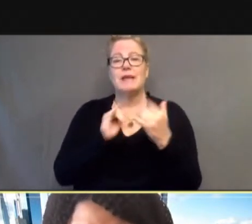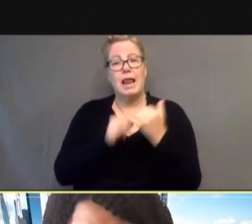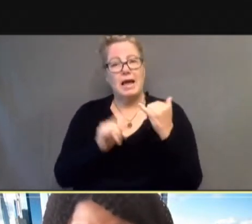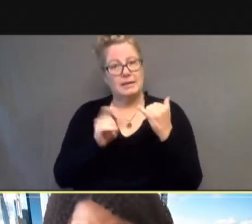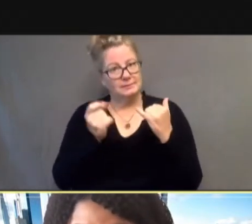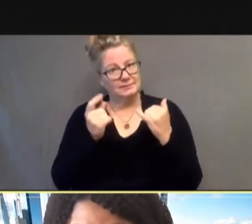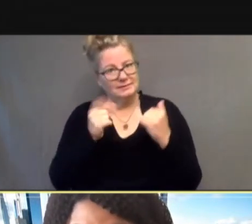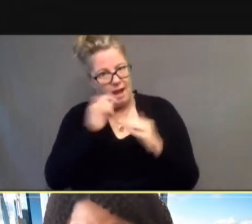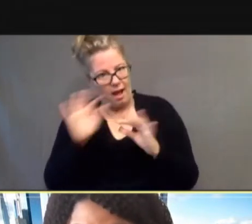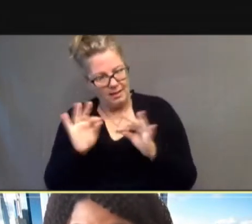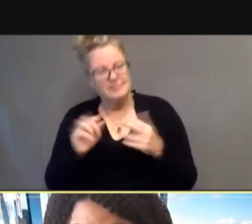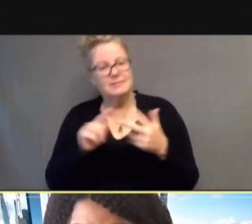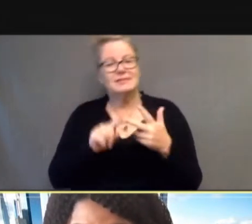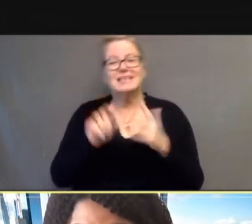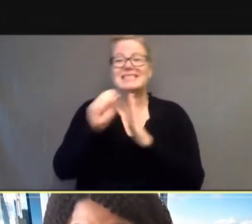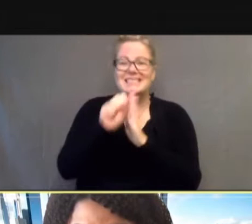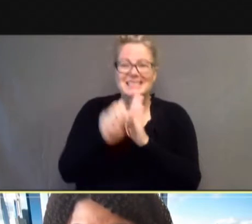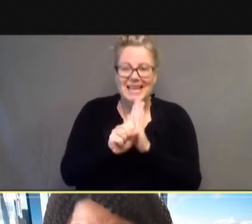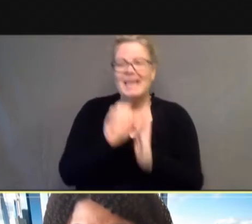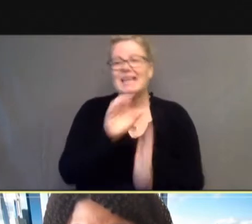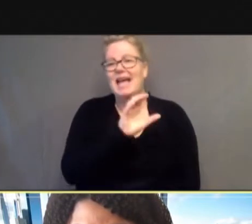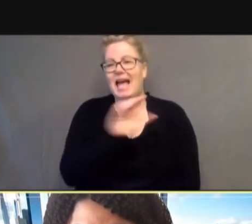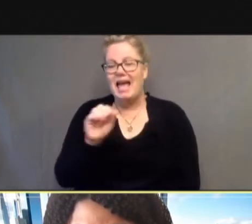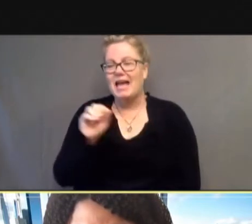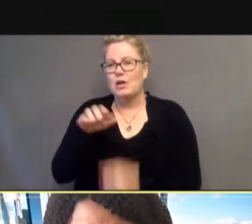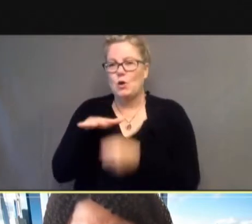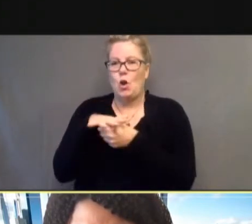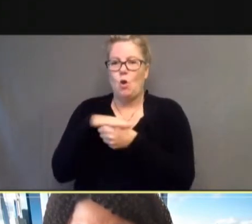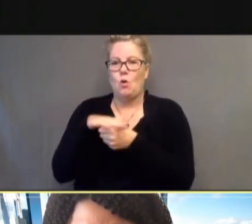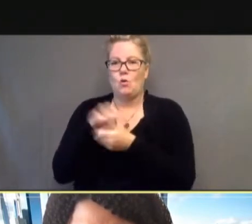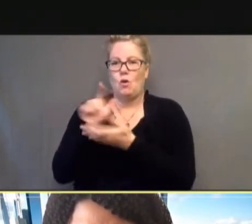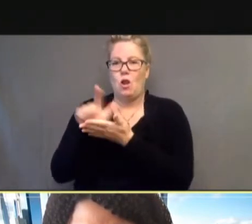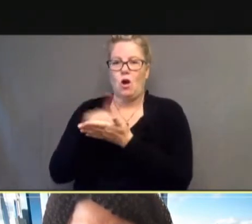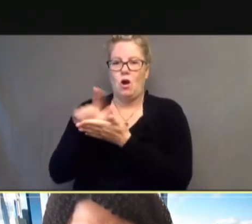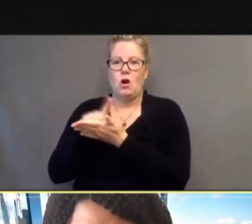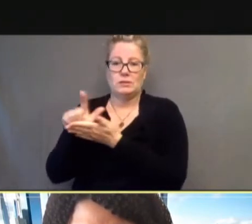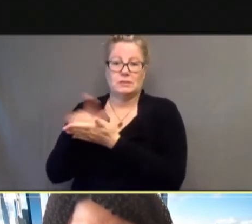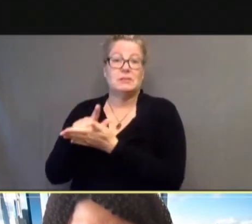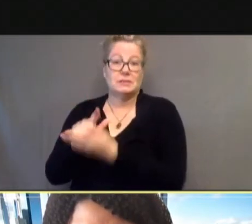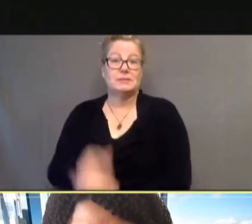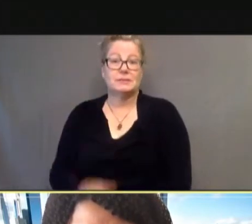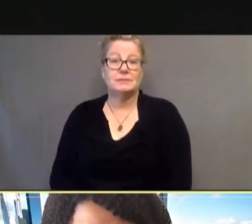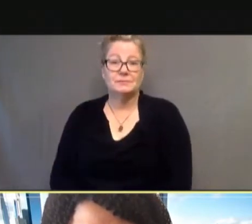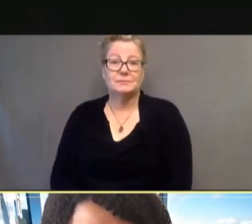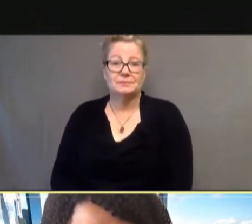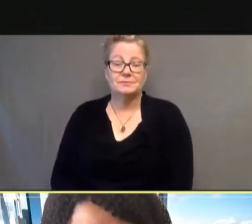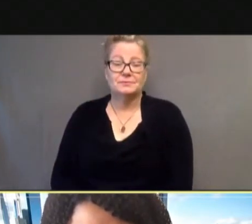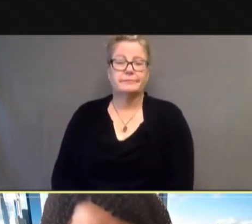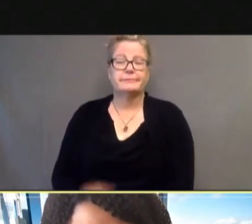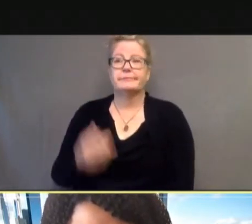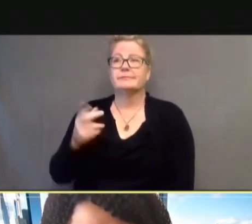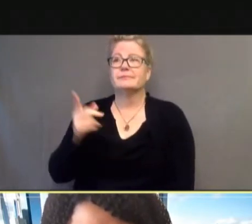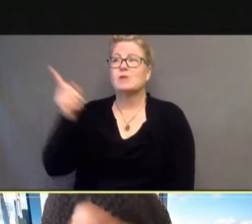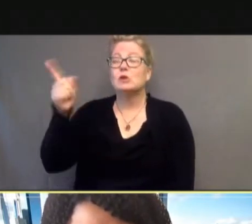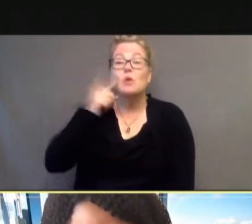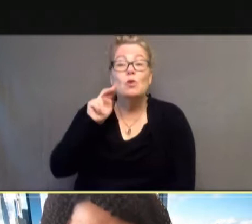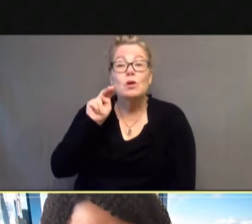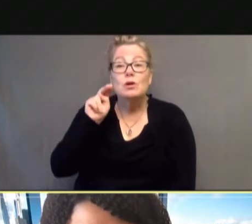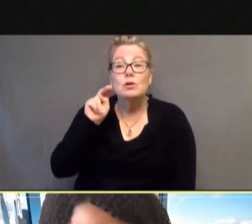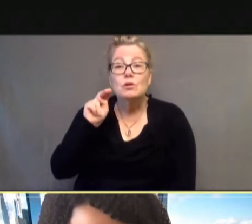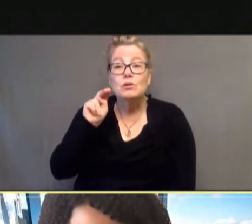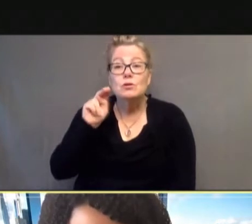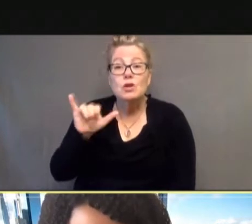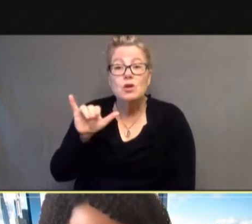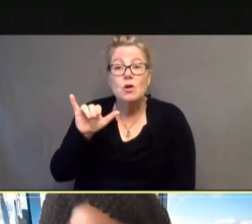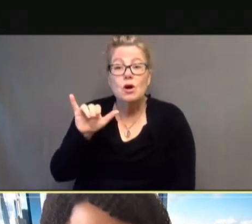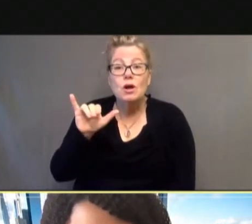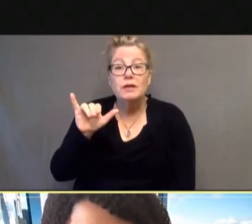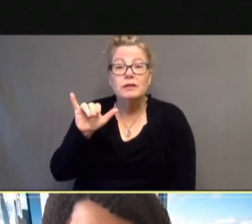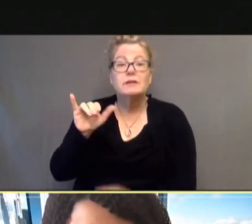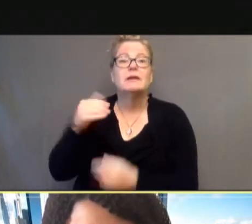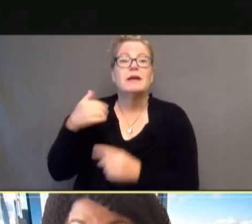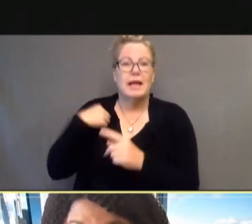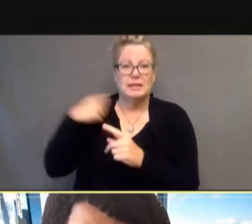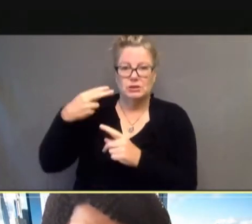laws. So, in New York, that's the New York Human Rights Law, the New York State Human